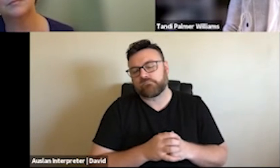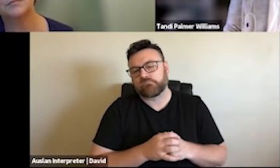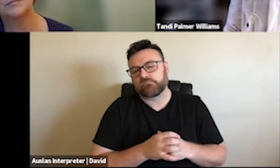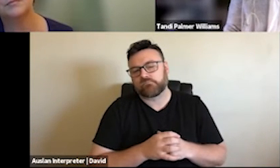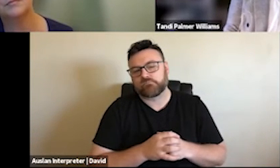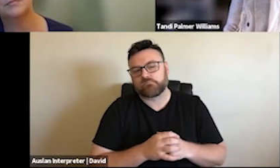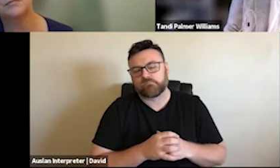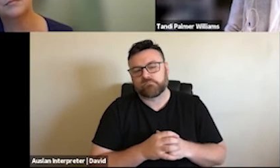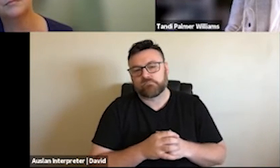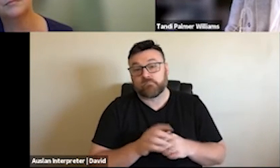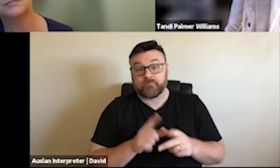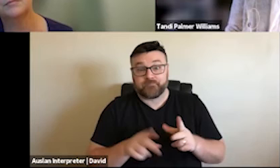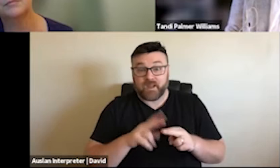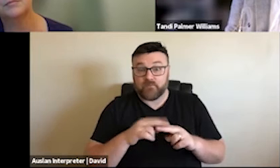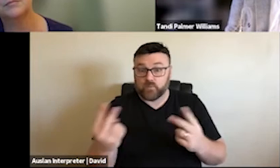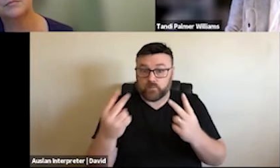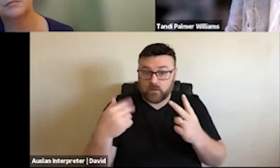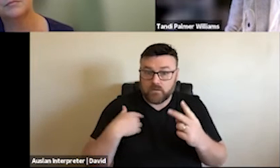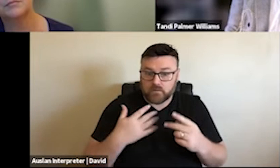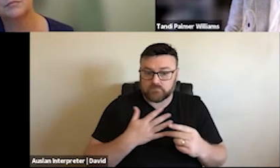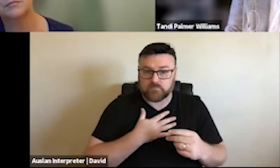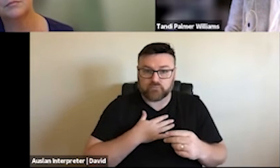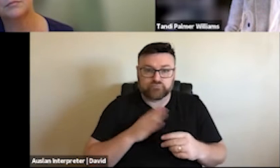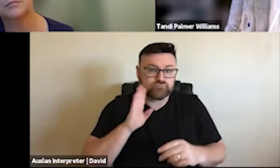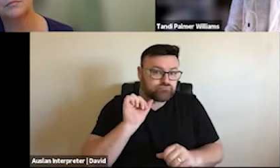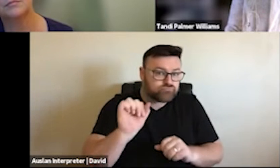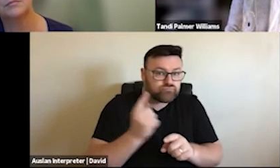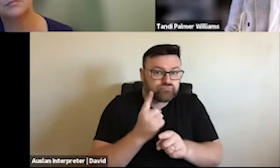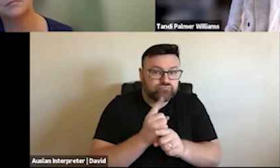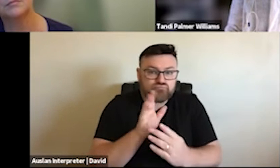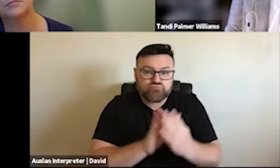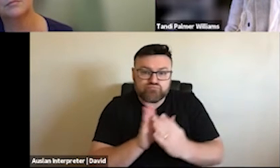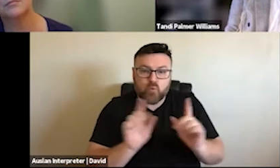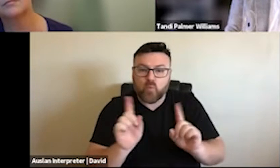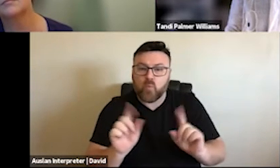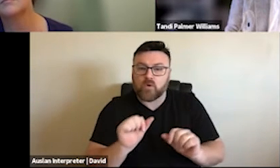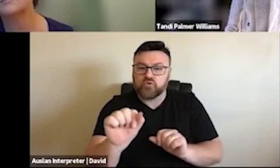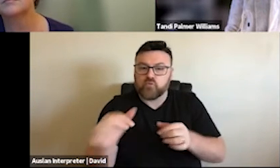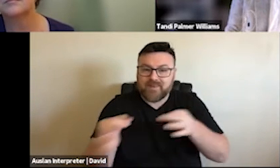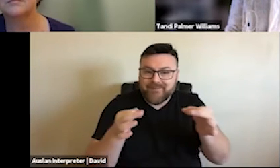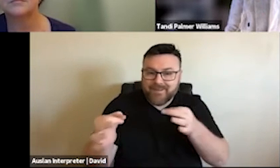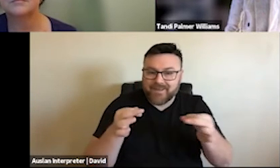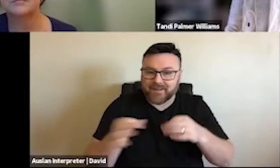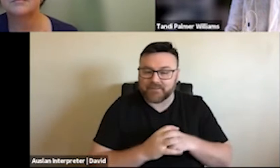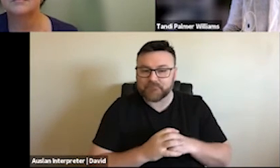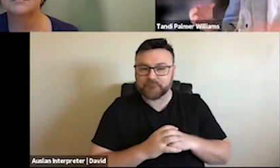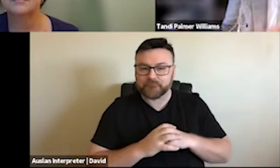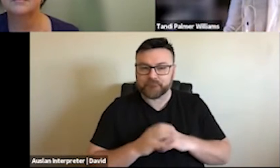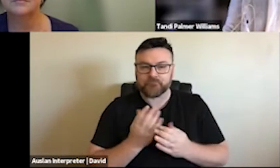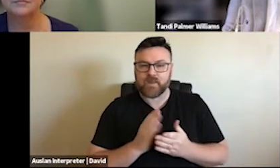If you're listening, I would love to hear how you're thinking about this. What is your strategy on this and how you are making it, thinking about the viability